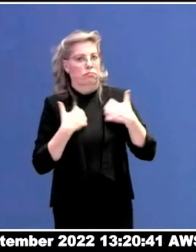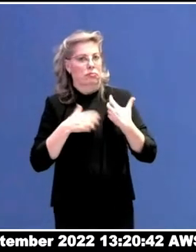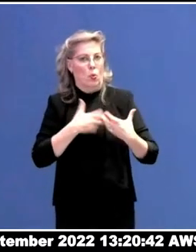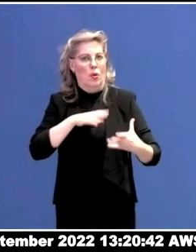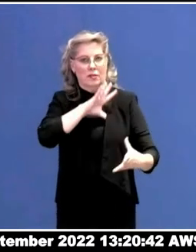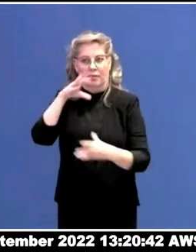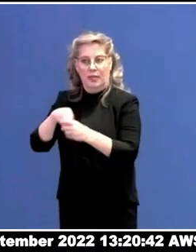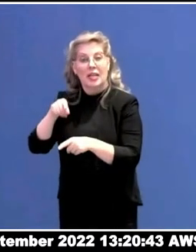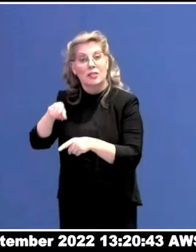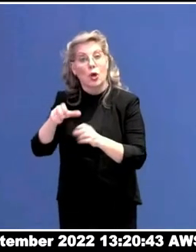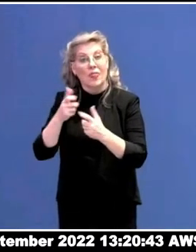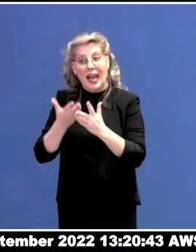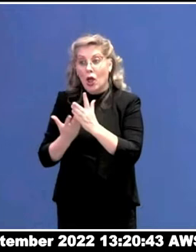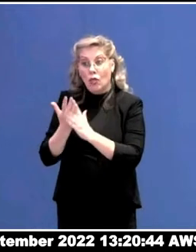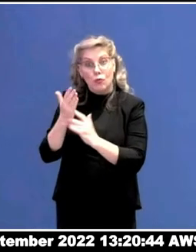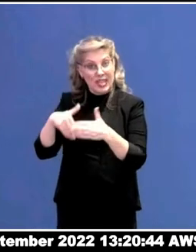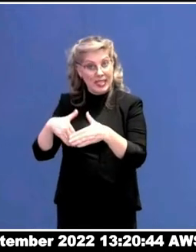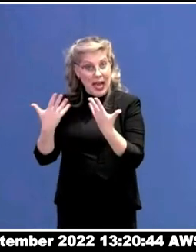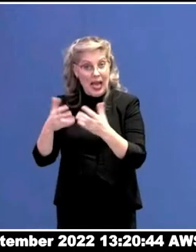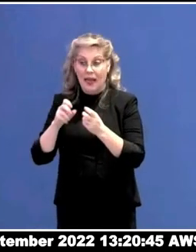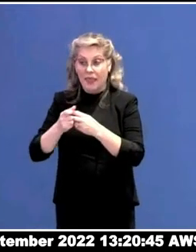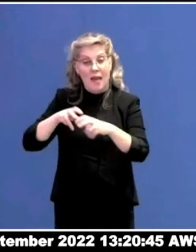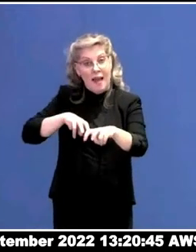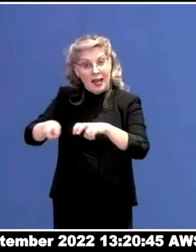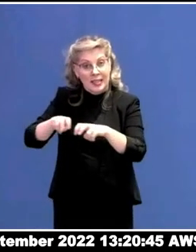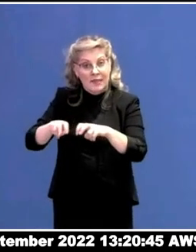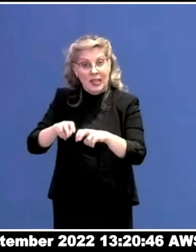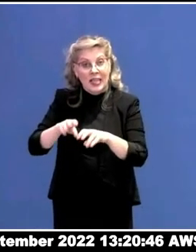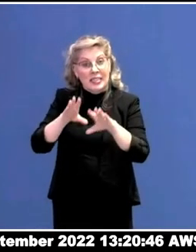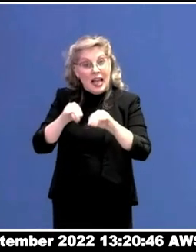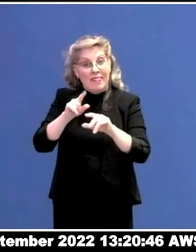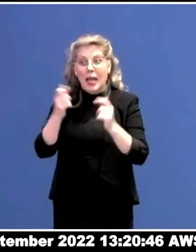schooling. And she told me that every one of the boys that graduated from that course